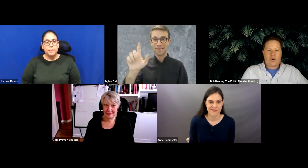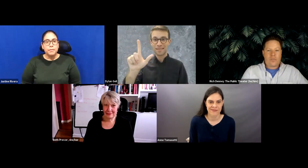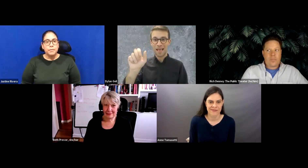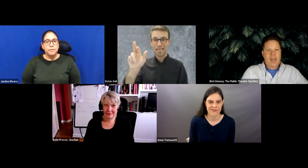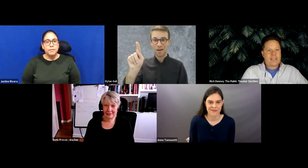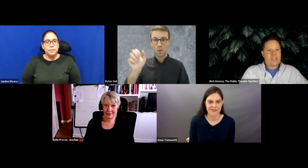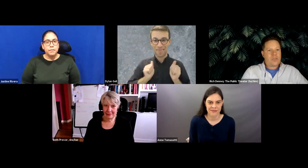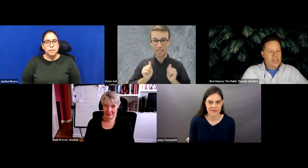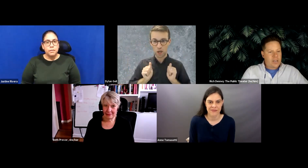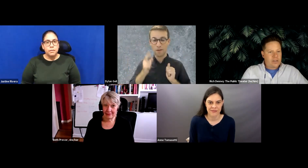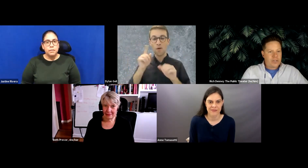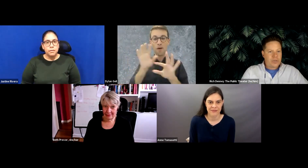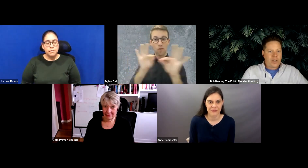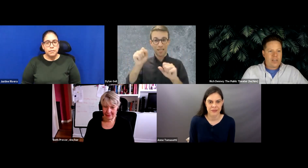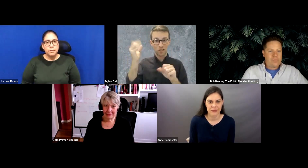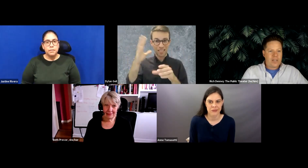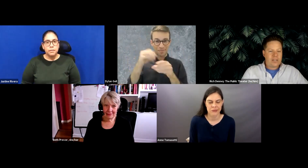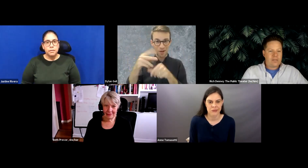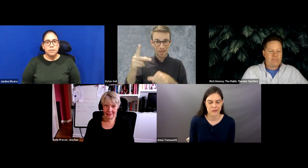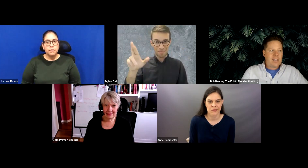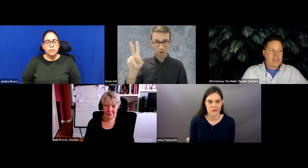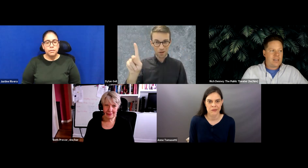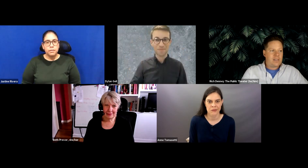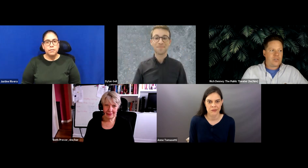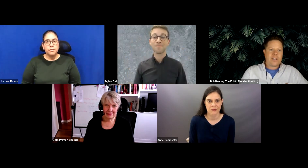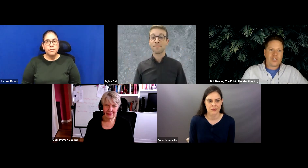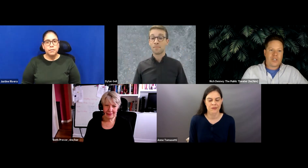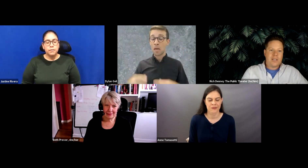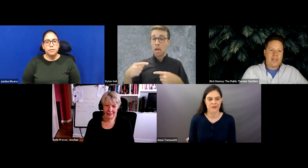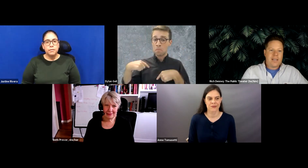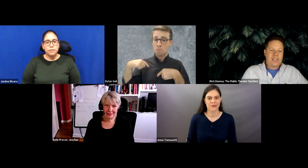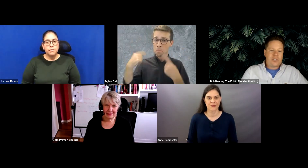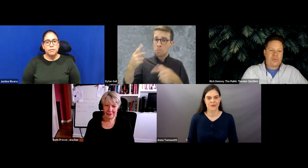over the past three years, we've been making the transition into